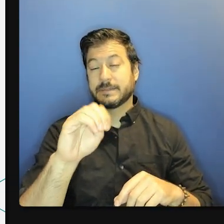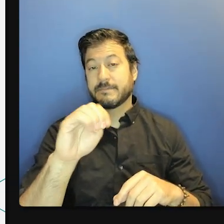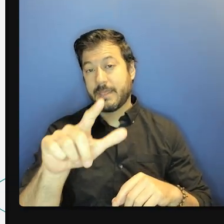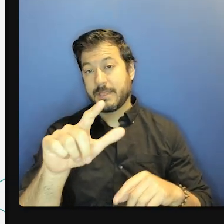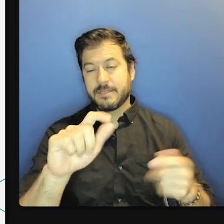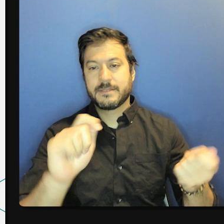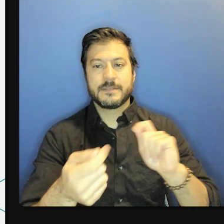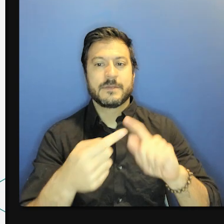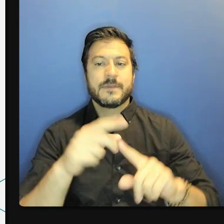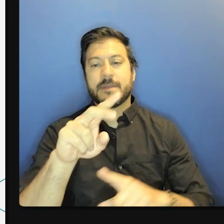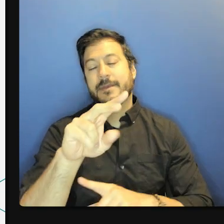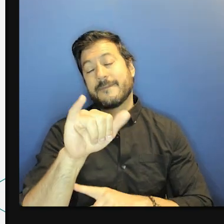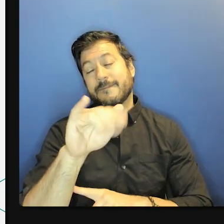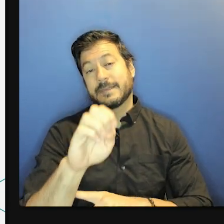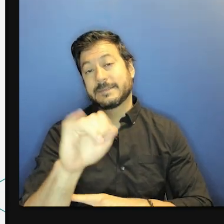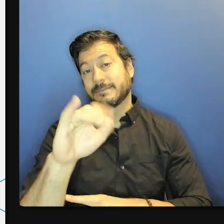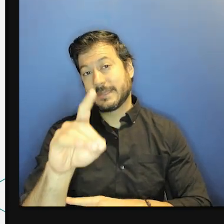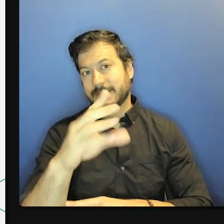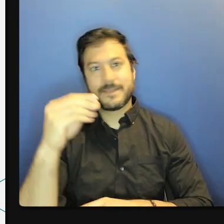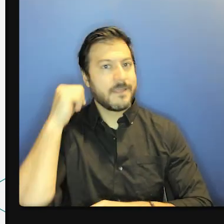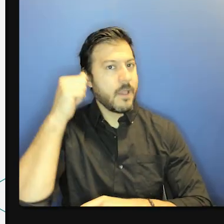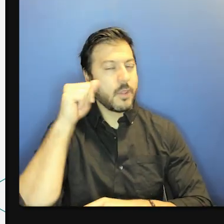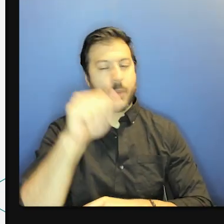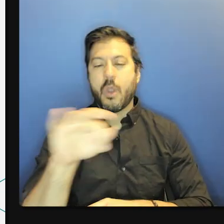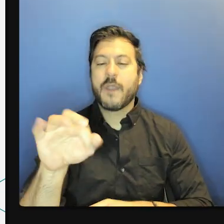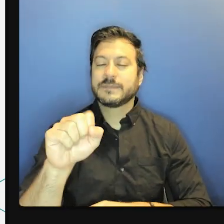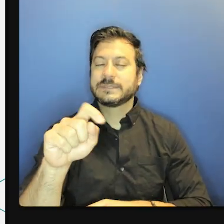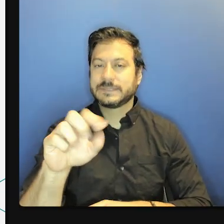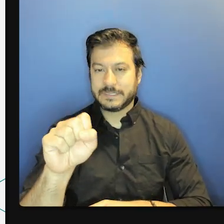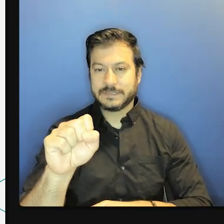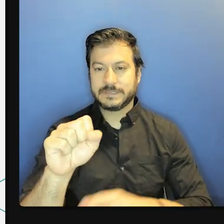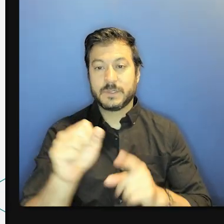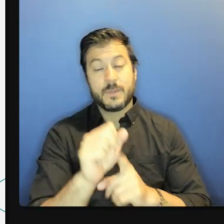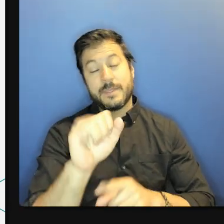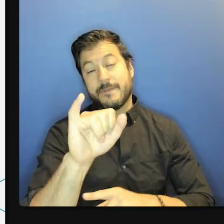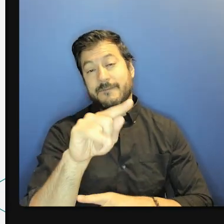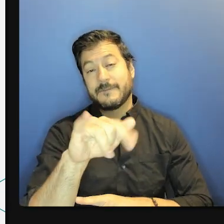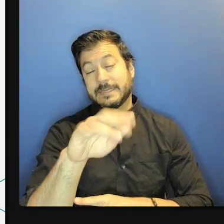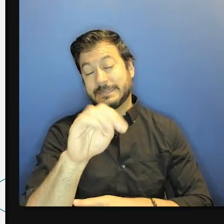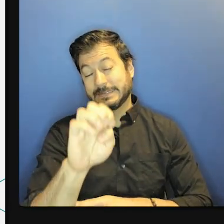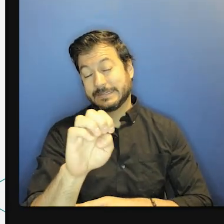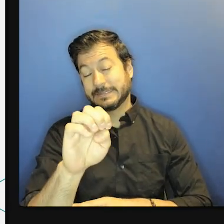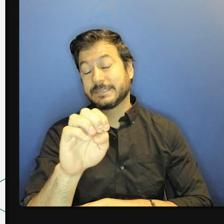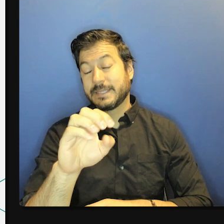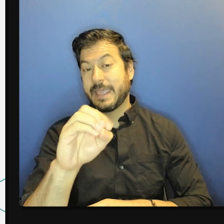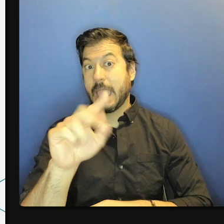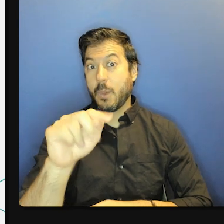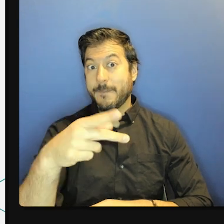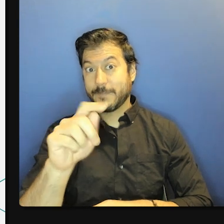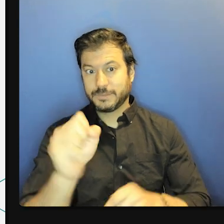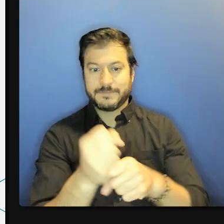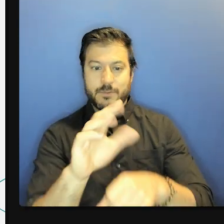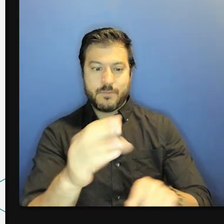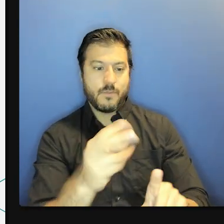or SSML, is converted into a set of Viseme ID and audio offsets. With the Viseme outputs, you can build your own characters